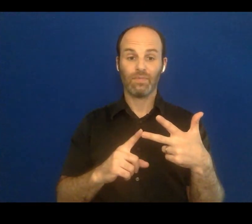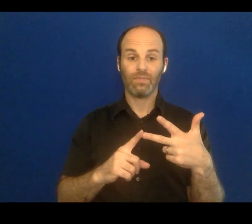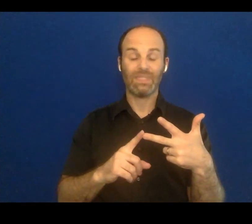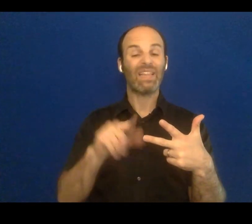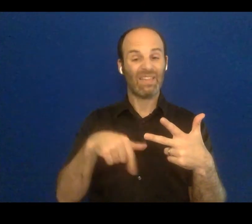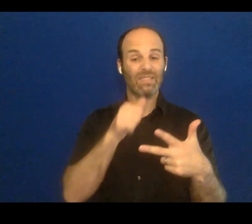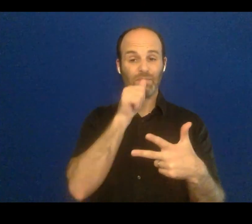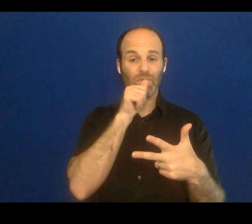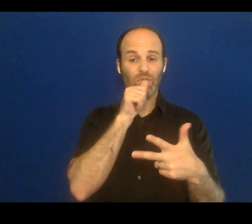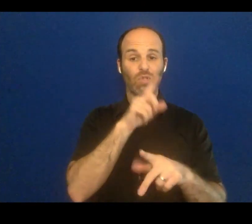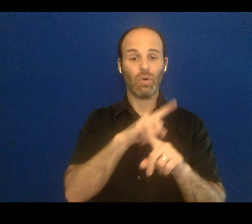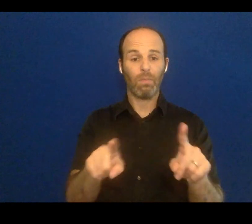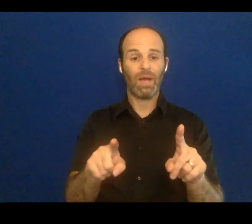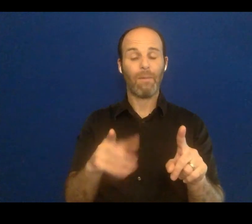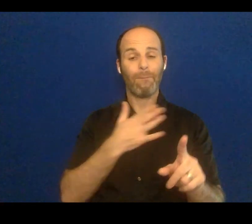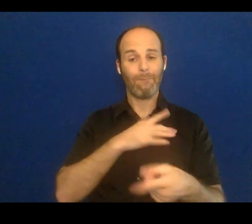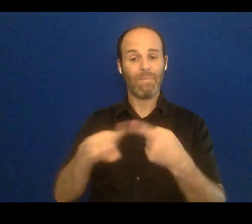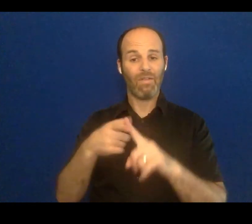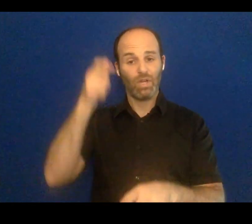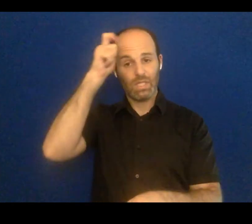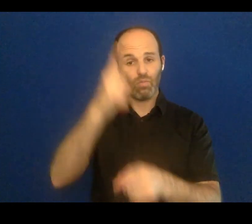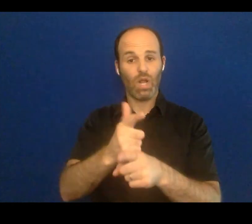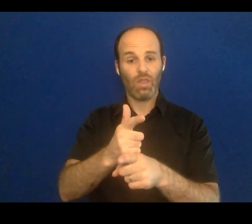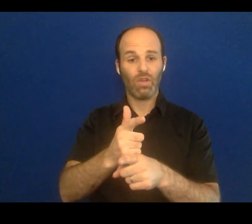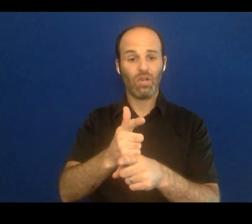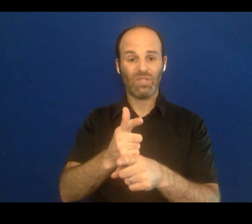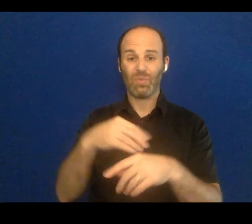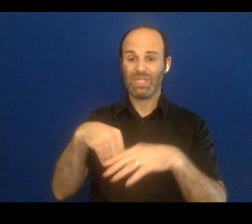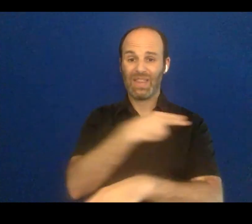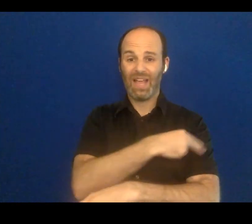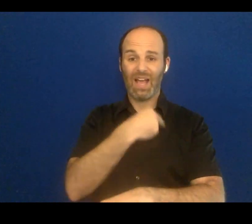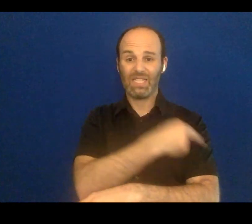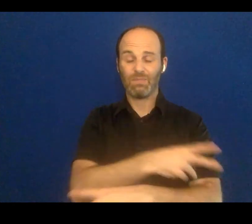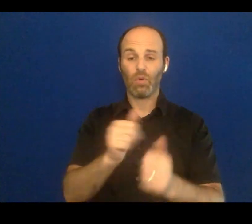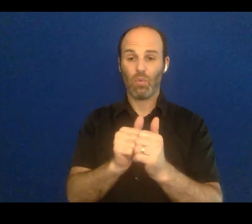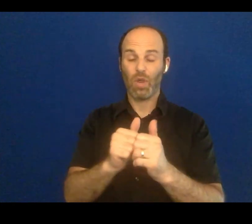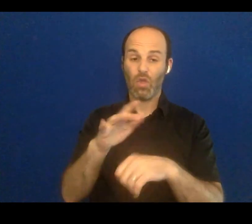PERSONAL, BUT A FRIEND'S BROTHER WAS IN THE HOSPITAL WITH EARLY